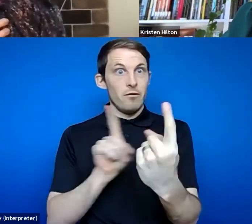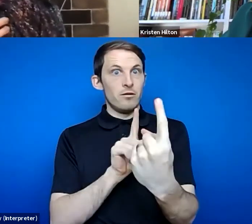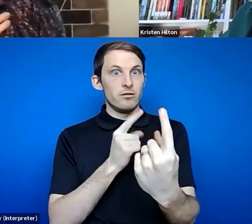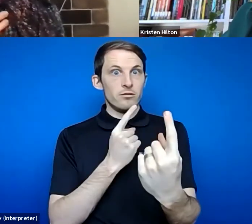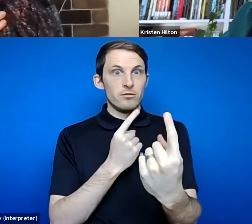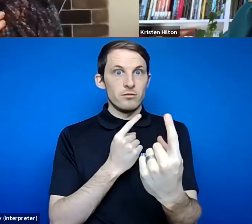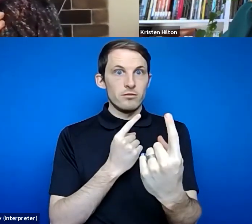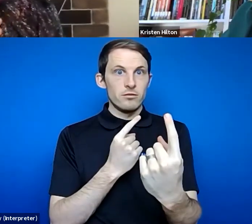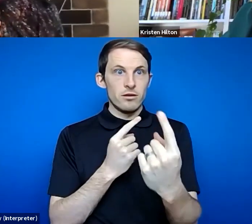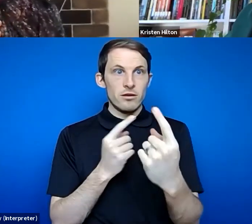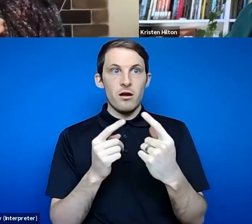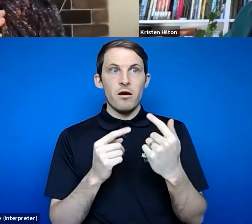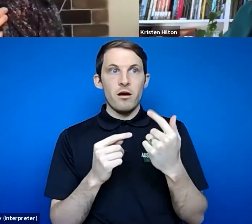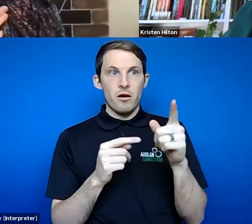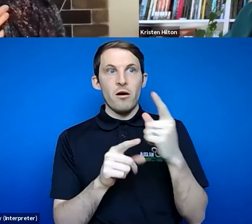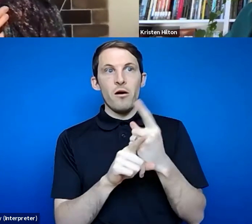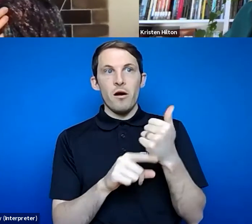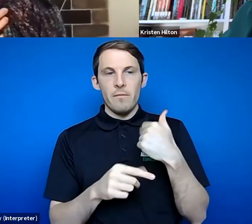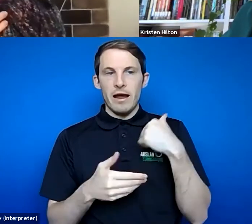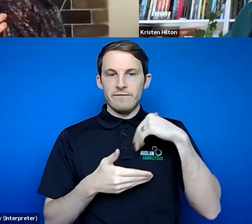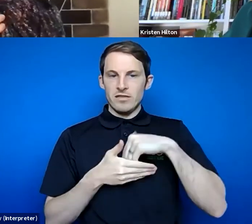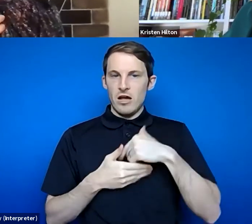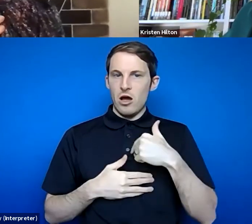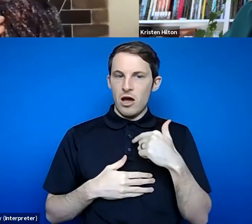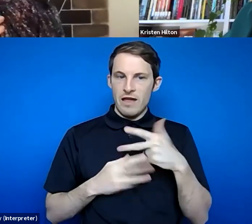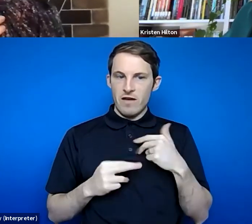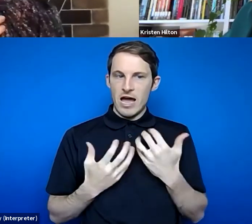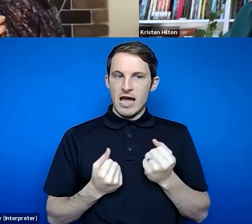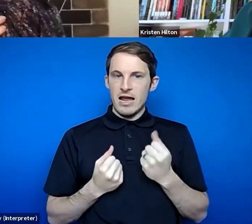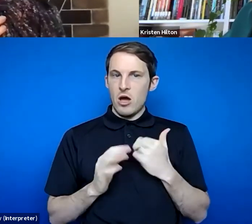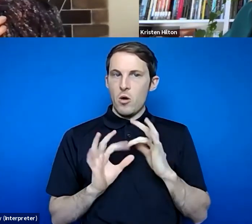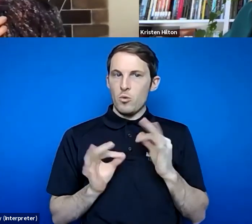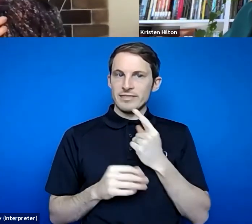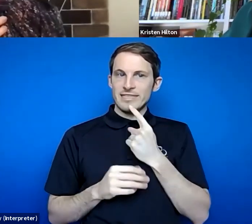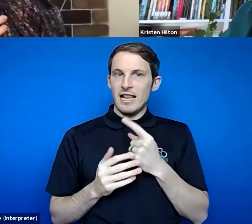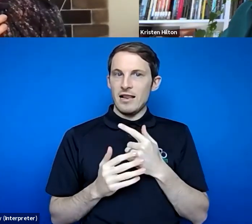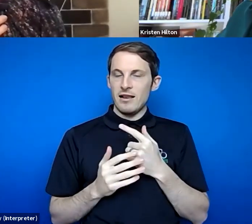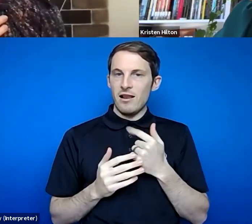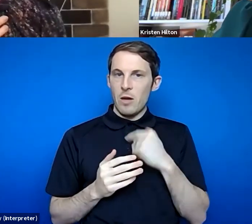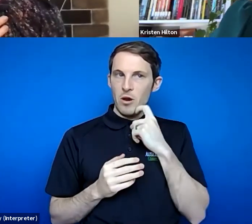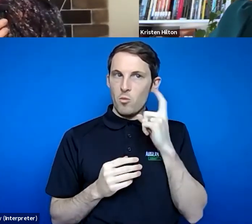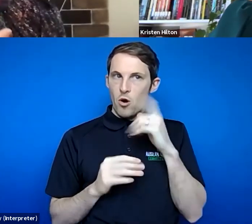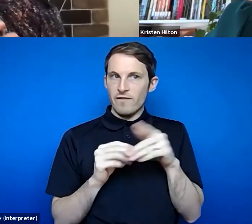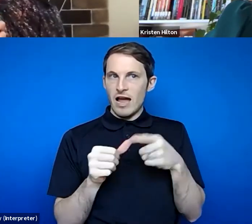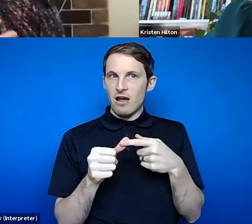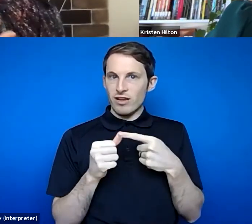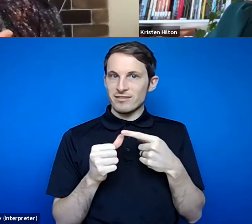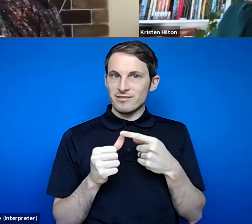I wouldn't tell anybody. I'd be worried about how other people would react." And that holds